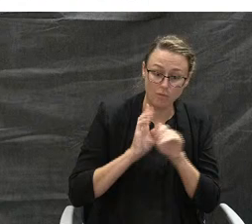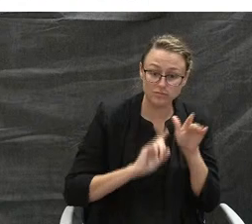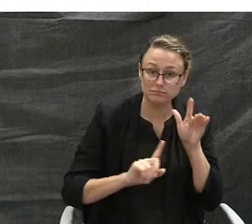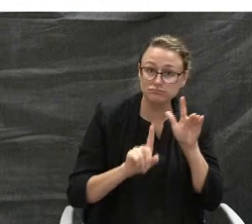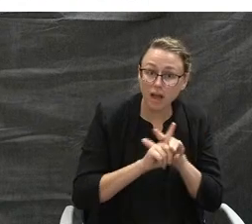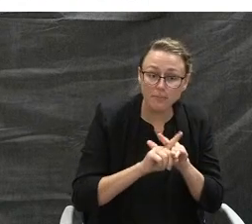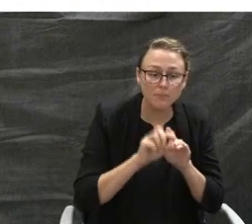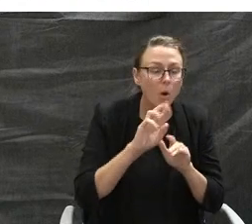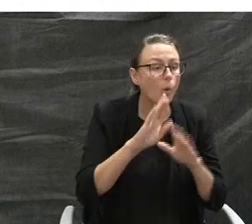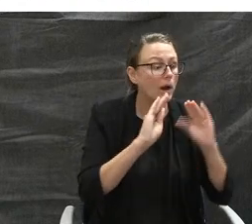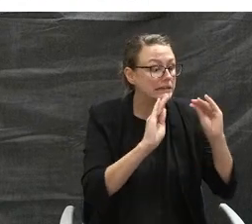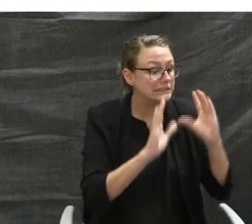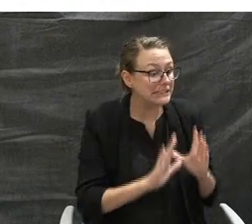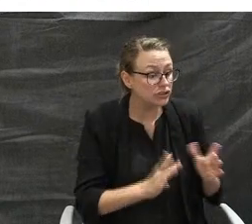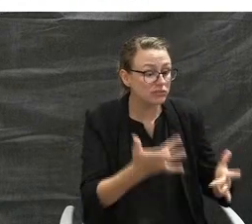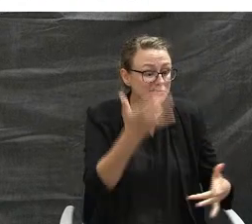teacher gets ill or whatever.